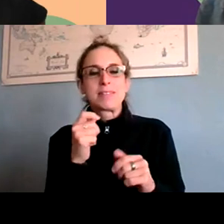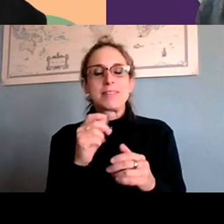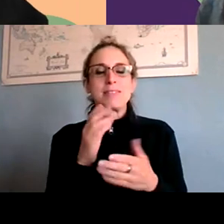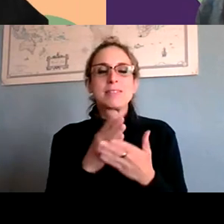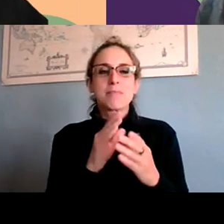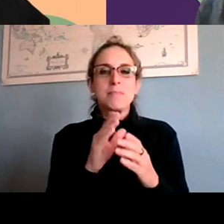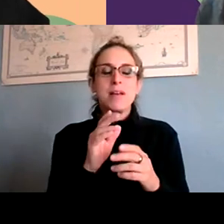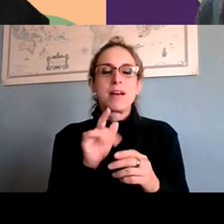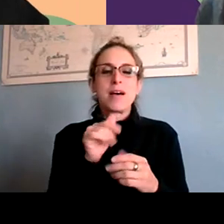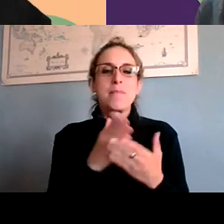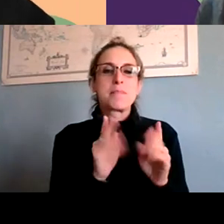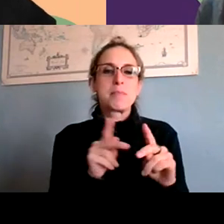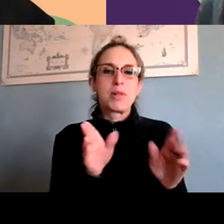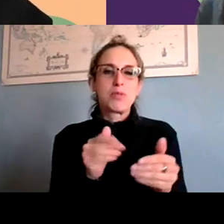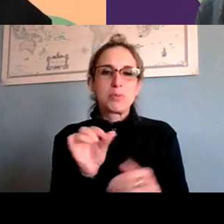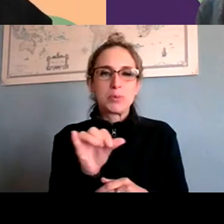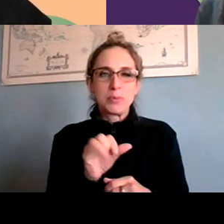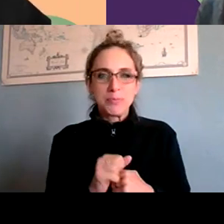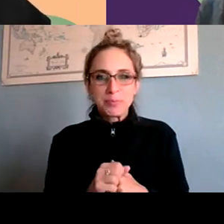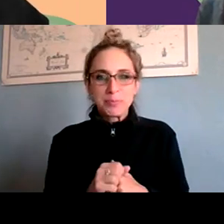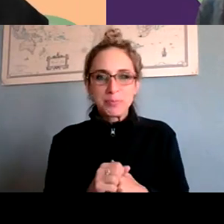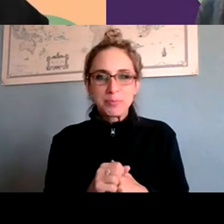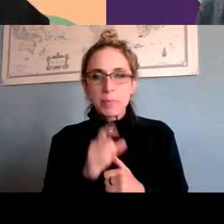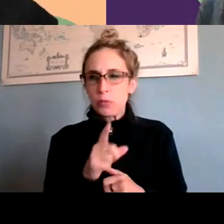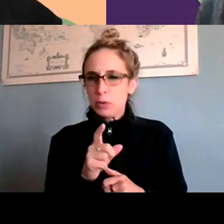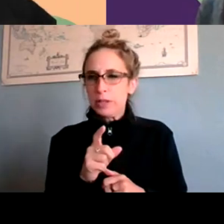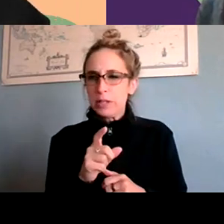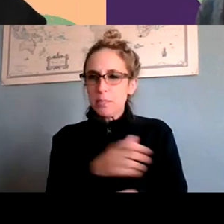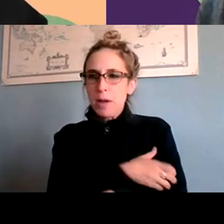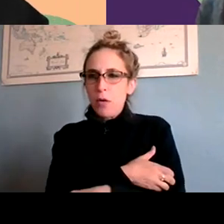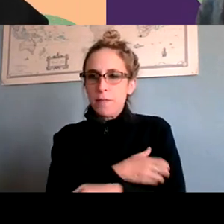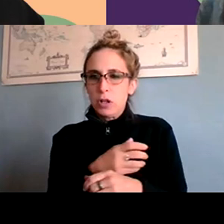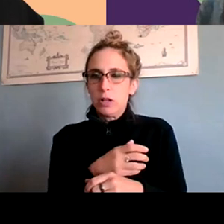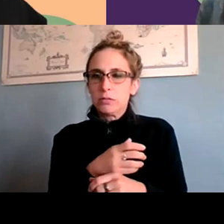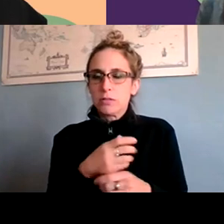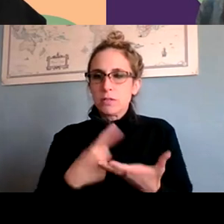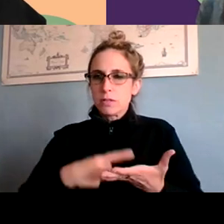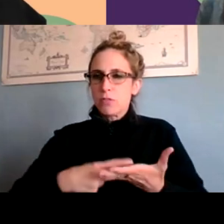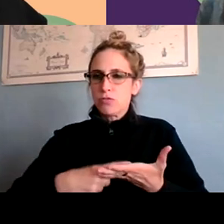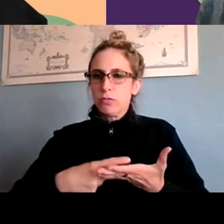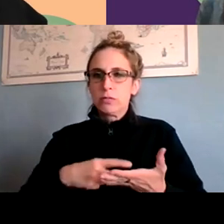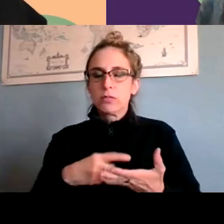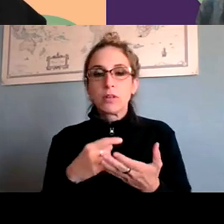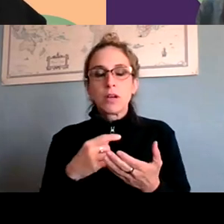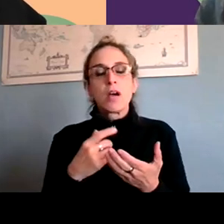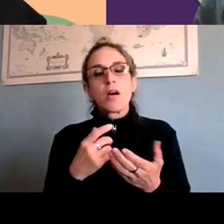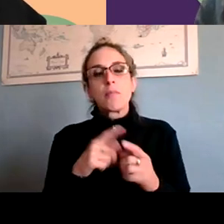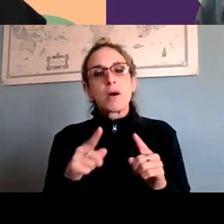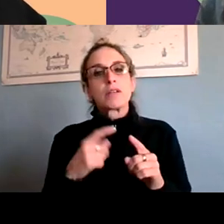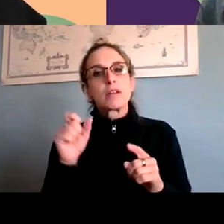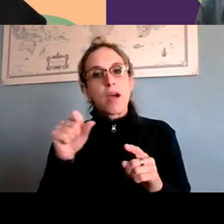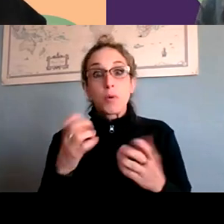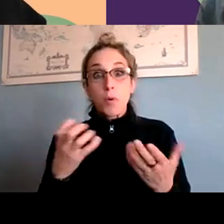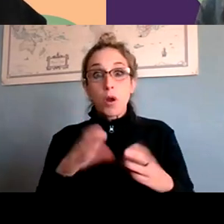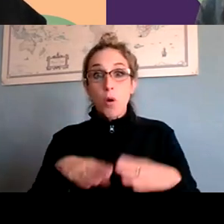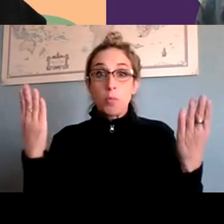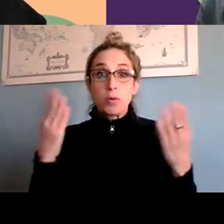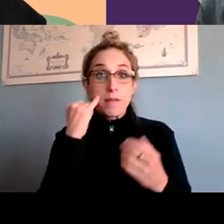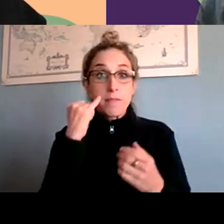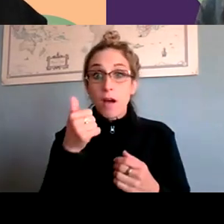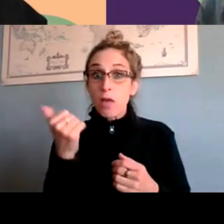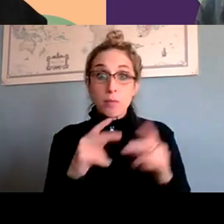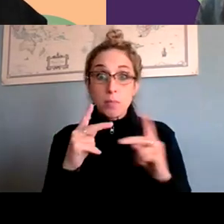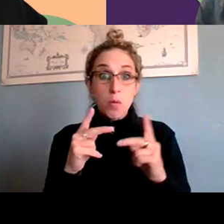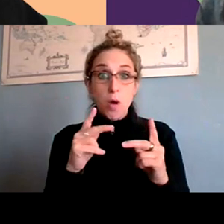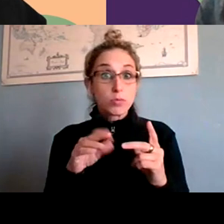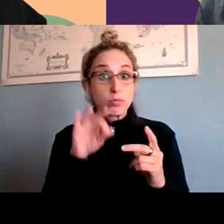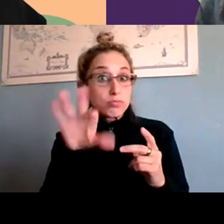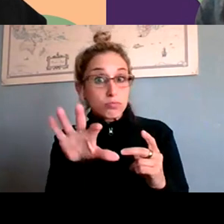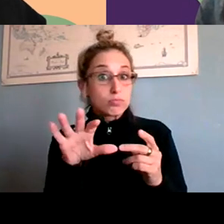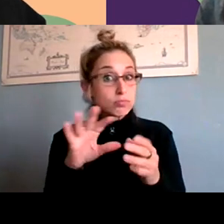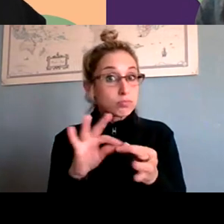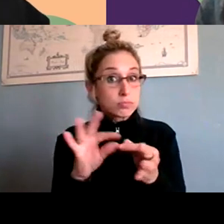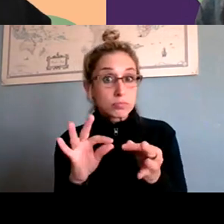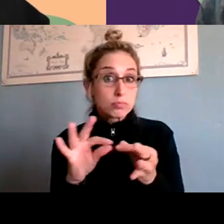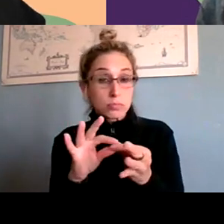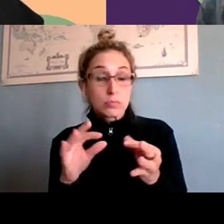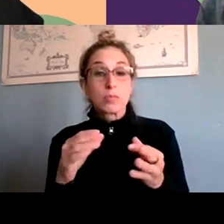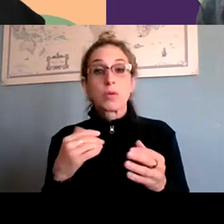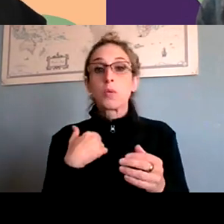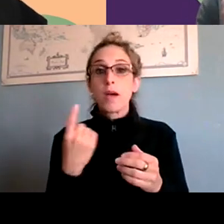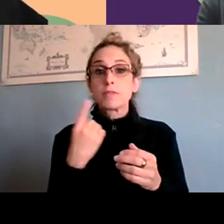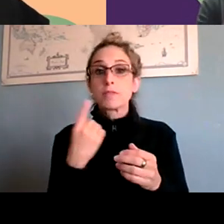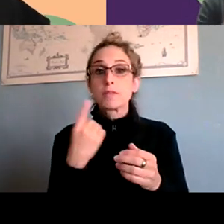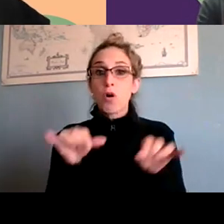Kyle Livie (he/him/his): In the room as well, I think it's really I think it's a really powerful conversation, and we want to definitely open the door to other folks who want to contribute and ask questions, we do have something comment in the chat from free to.